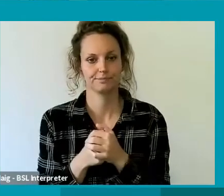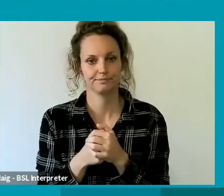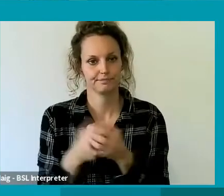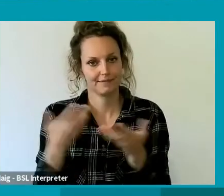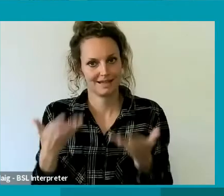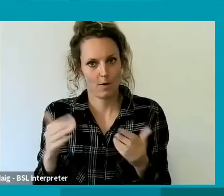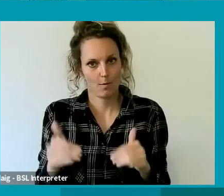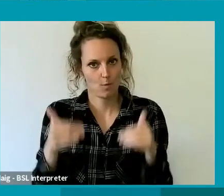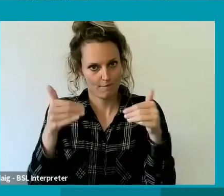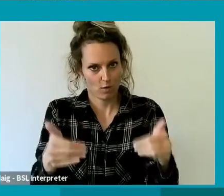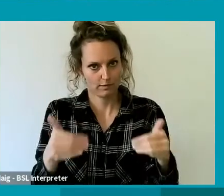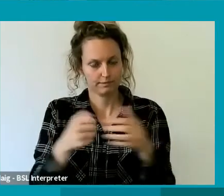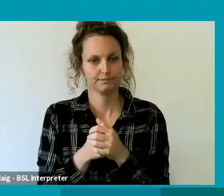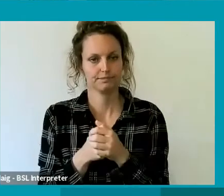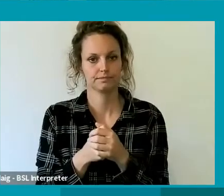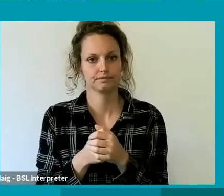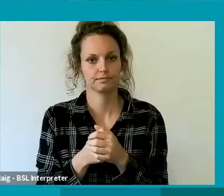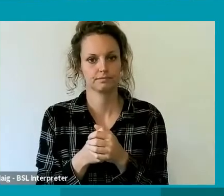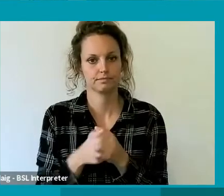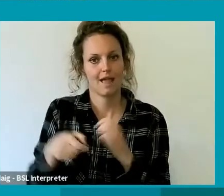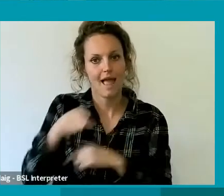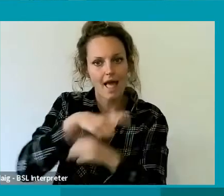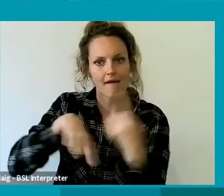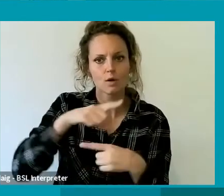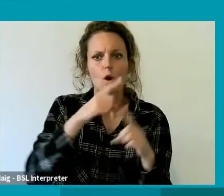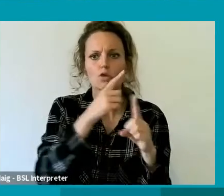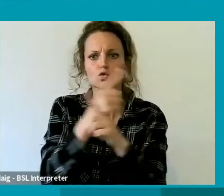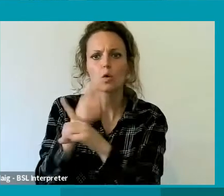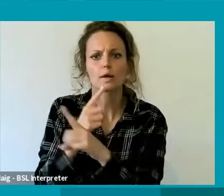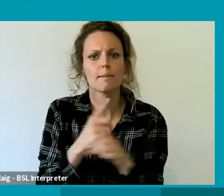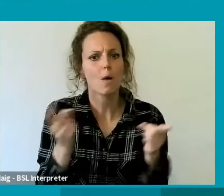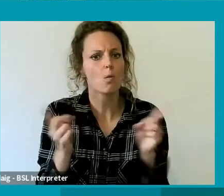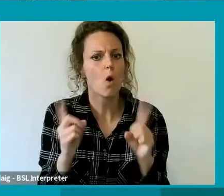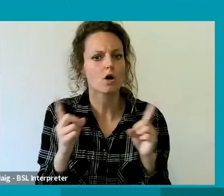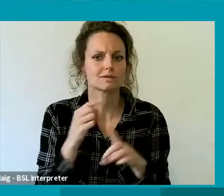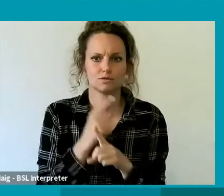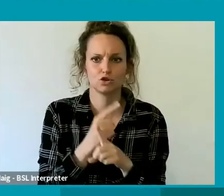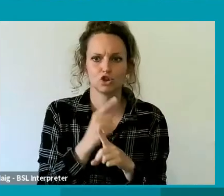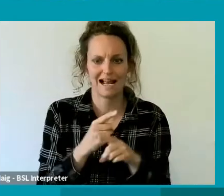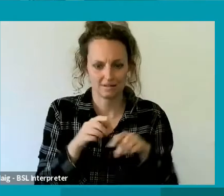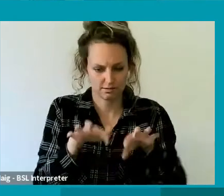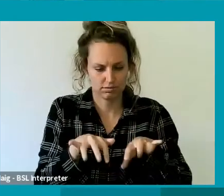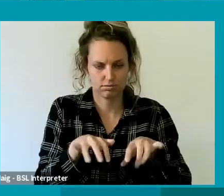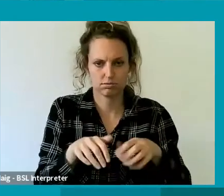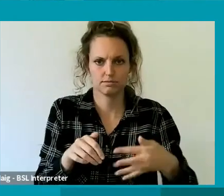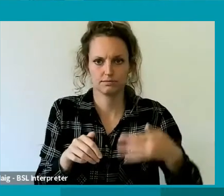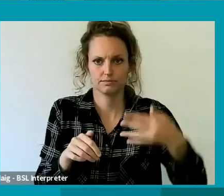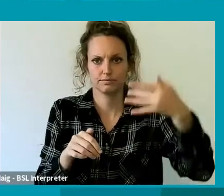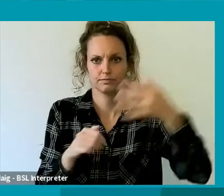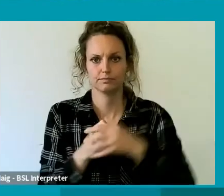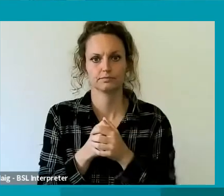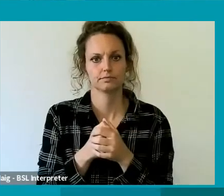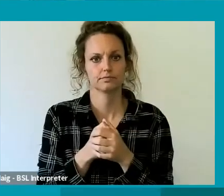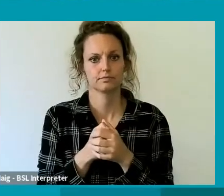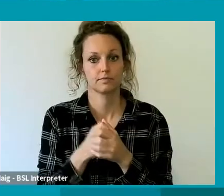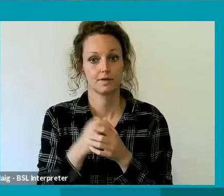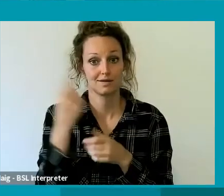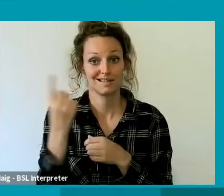Toby in the chat box? Quite a few to be fair, and let's start from the top. So someone has said all that comes